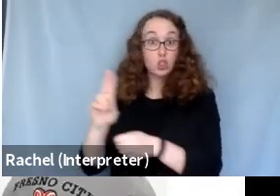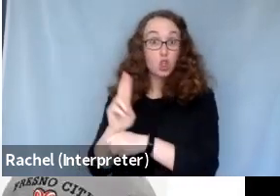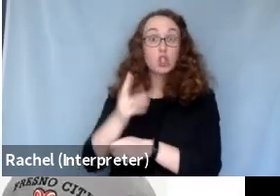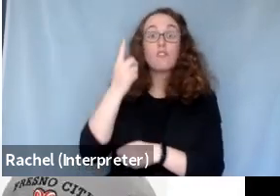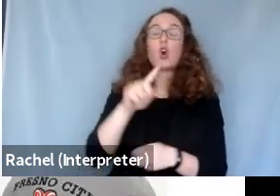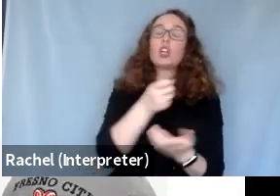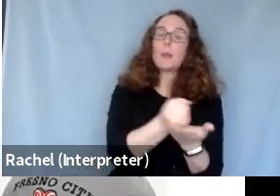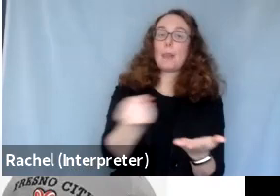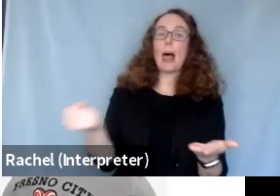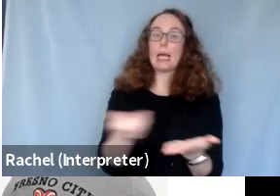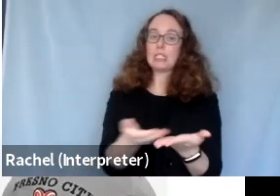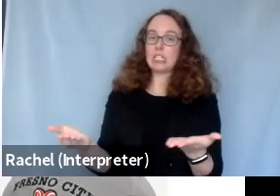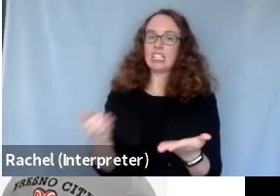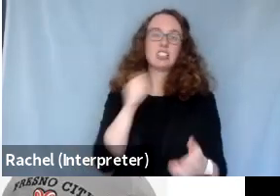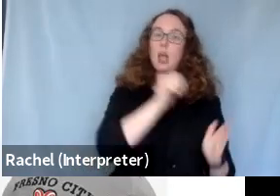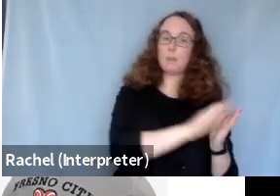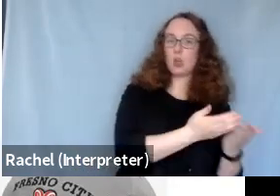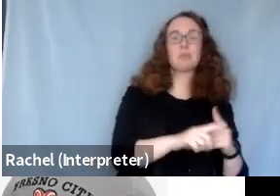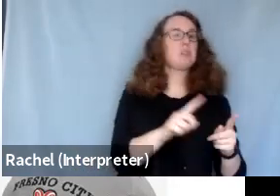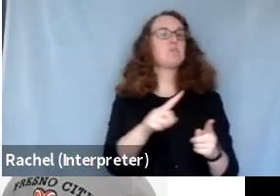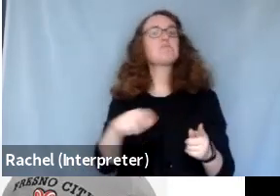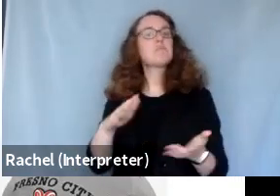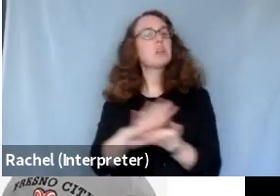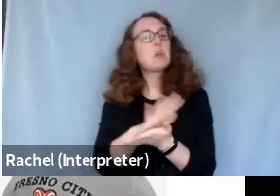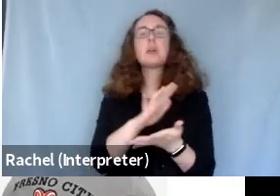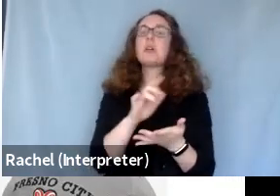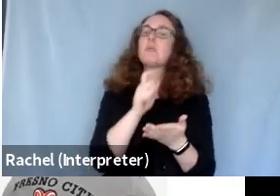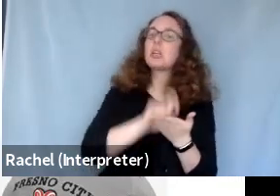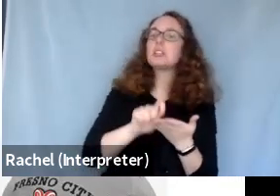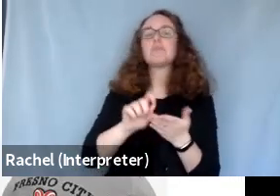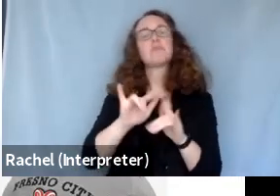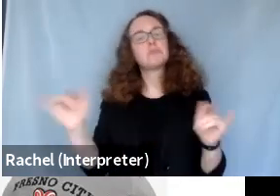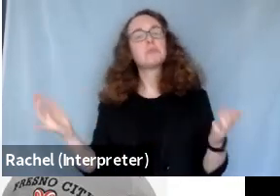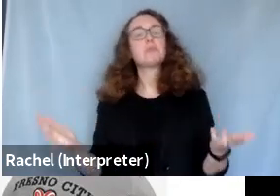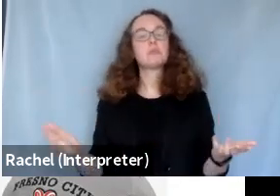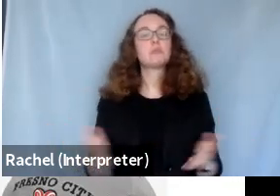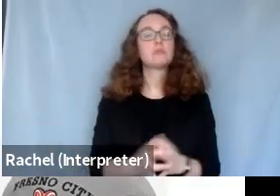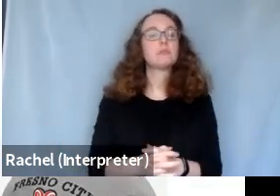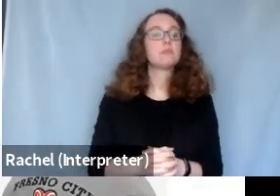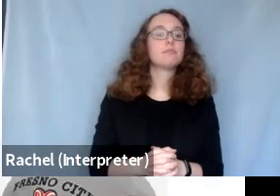the play as well. In this it mentions, you know we have